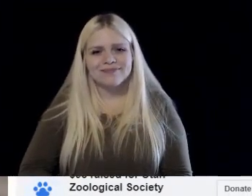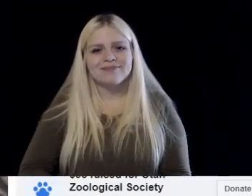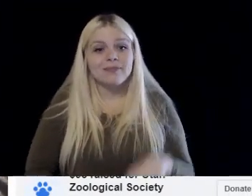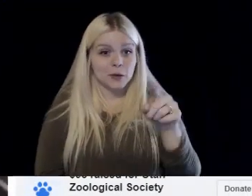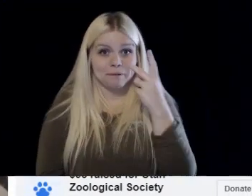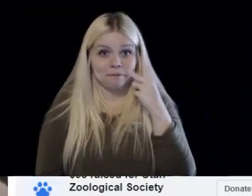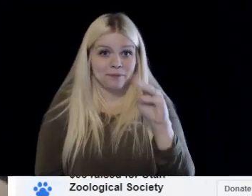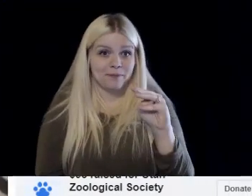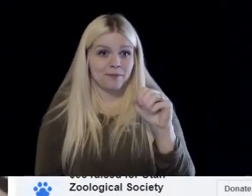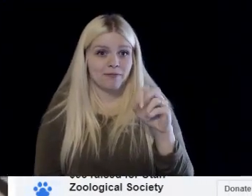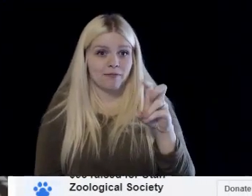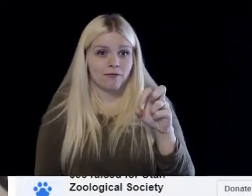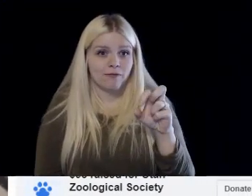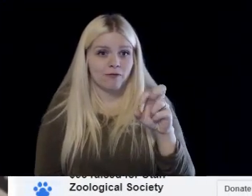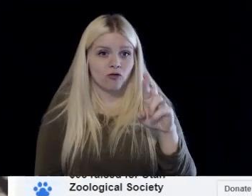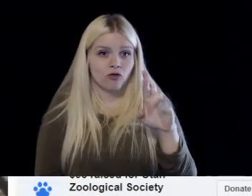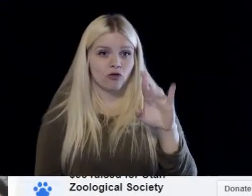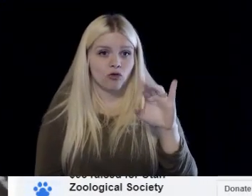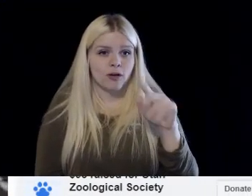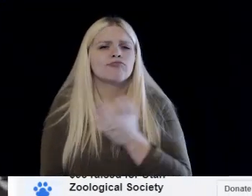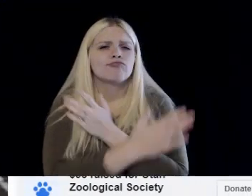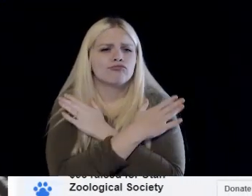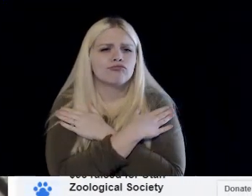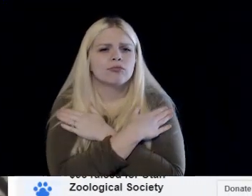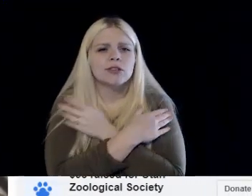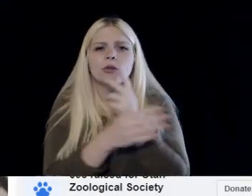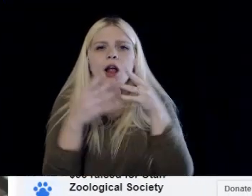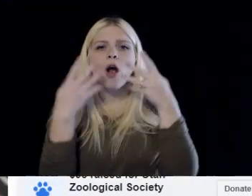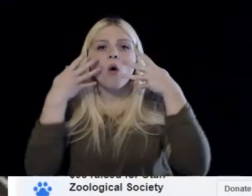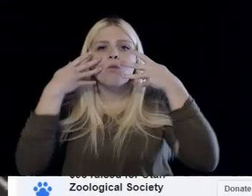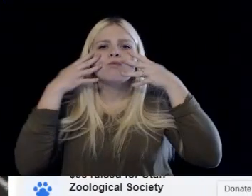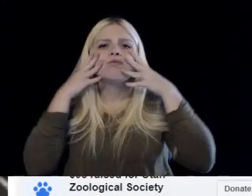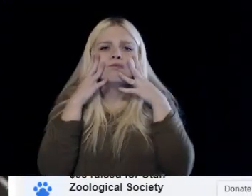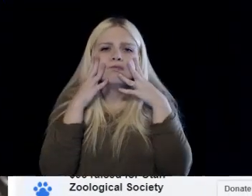at rest. So his whiskers are pointed back, but if he wants to investigate anything-